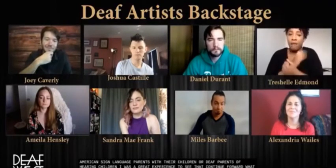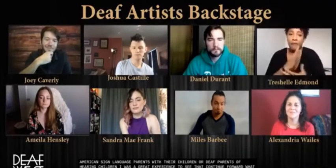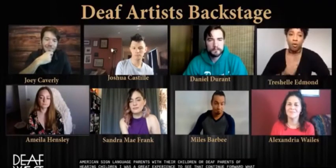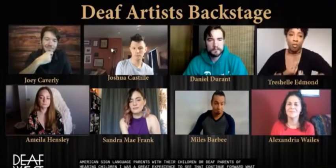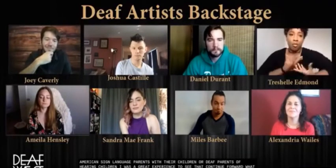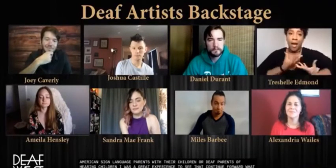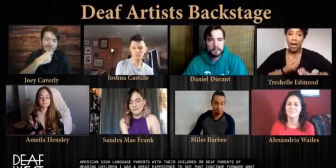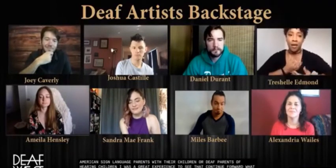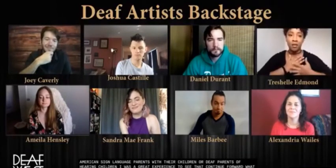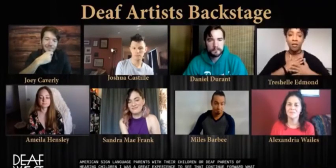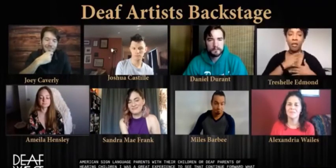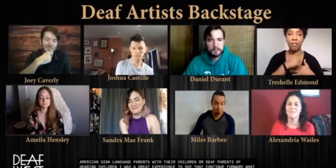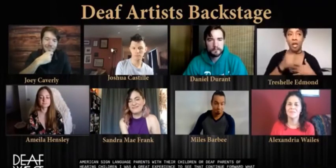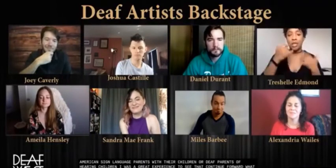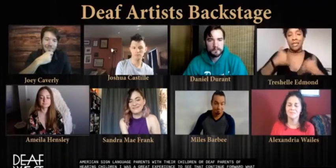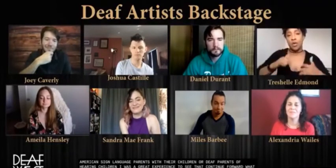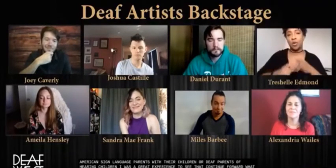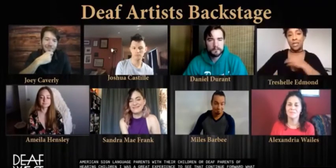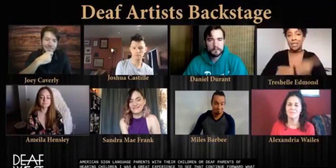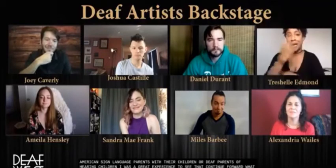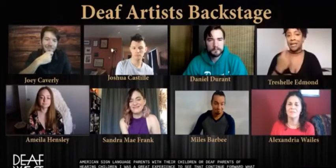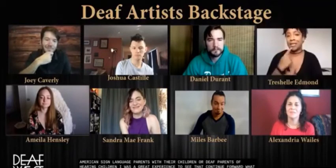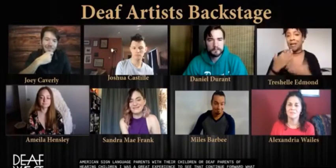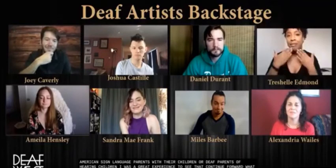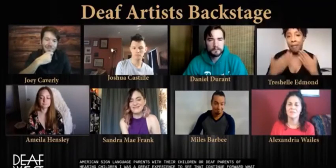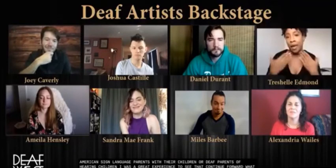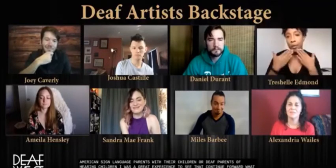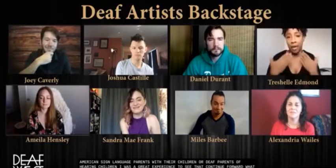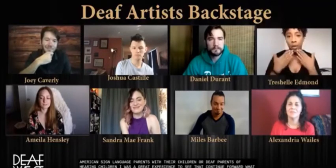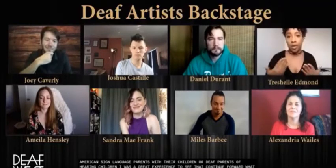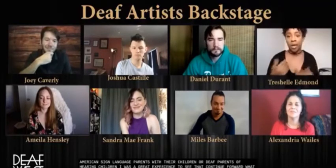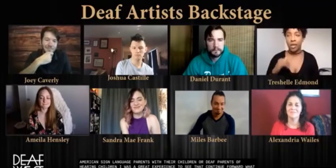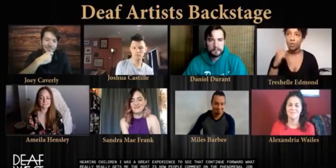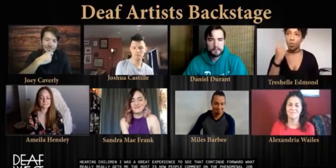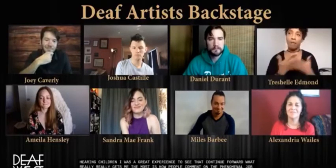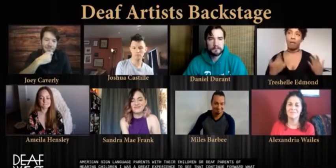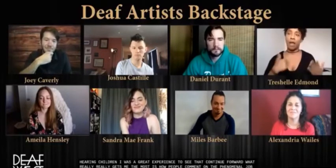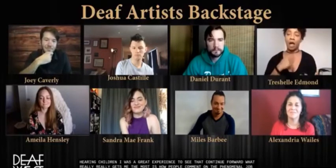And just the story of the show is very heart-wrenching but also inspirational in terms of saving